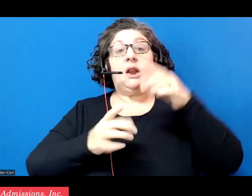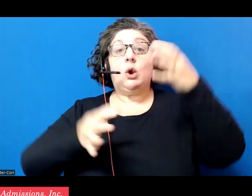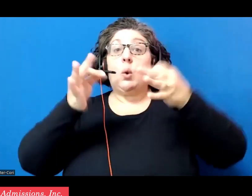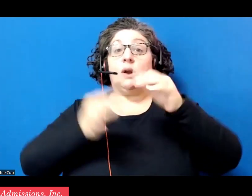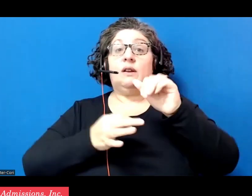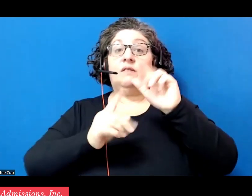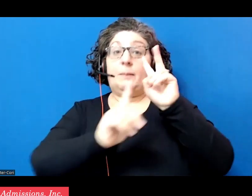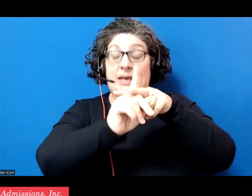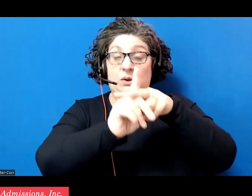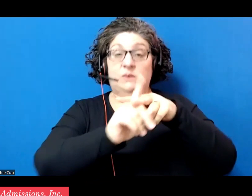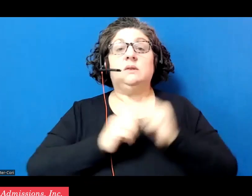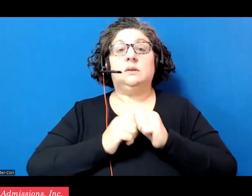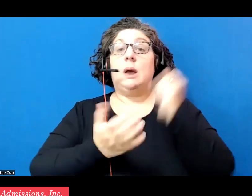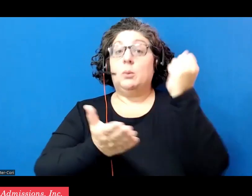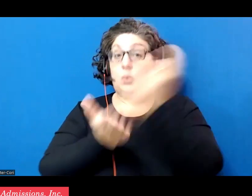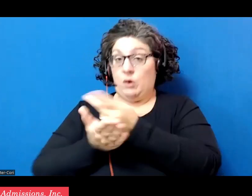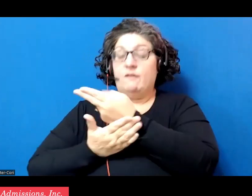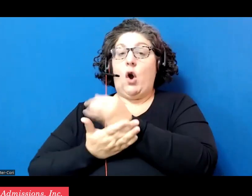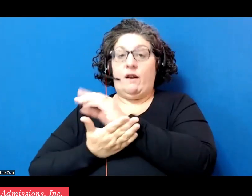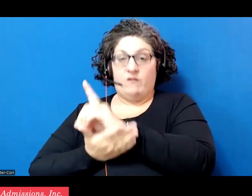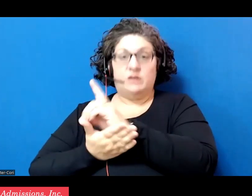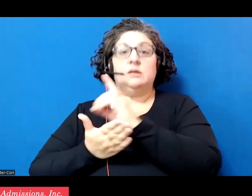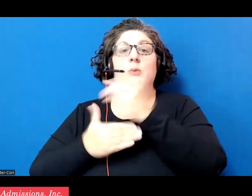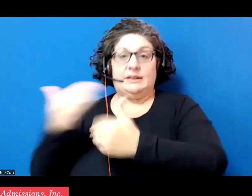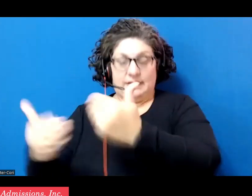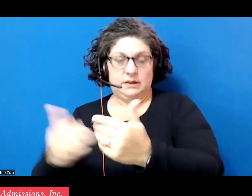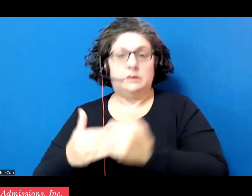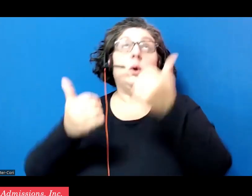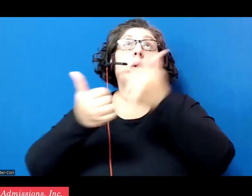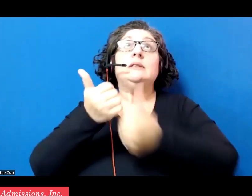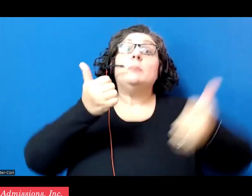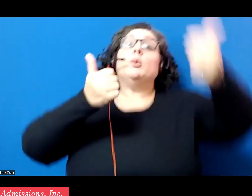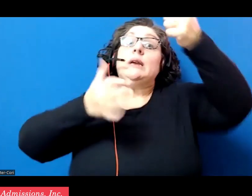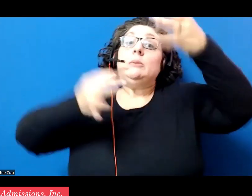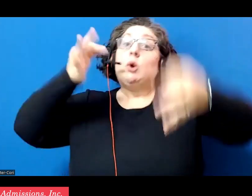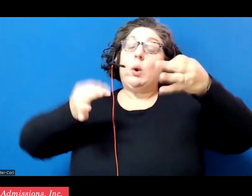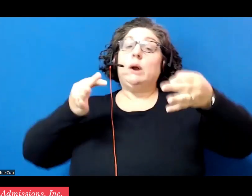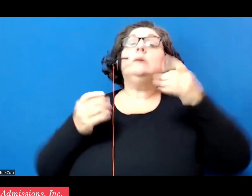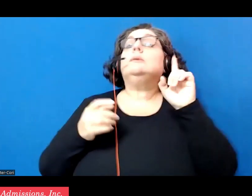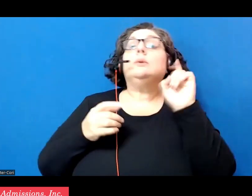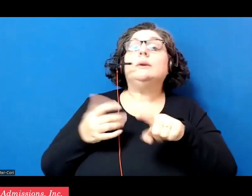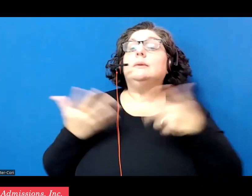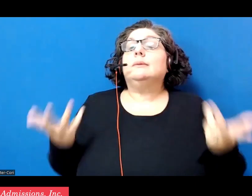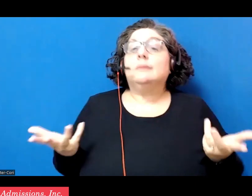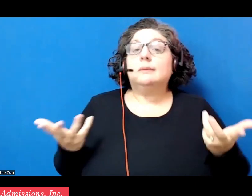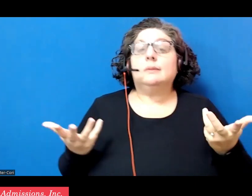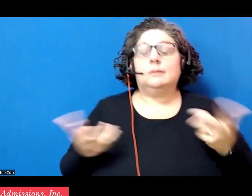approving the Harvard's process. So in the Supreme Court, the question, couple of questions presented.